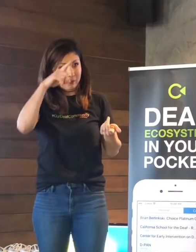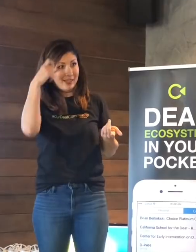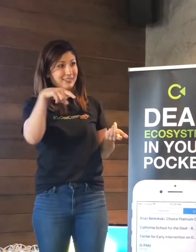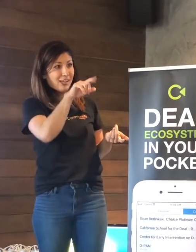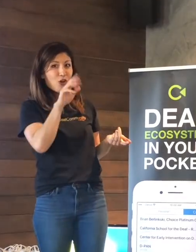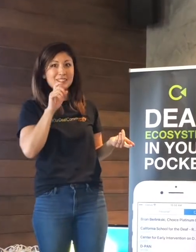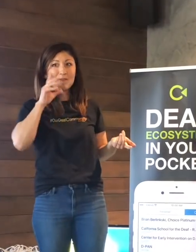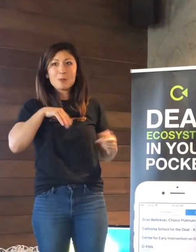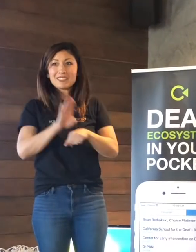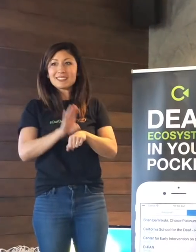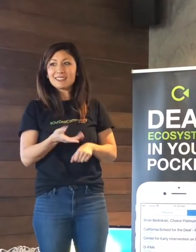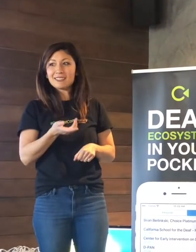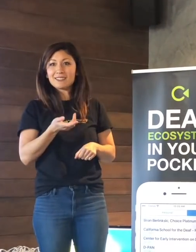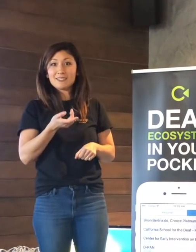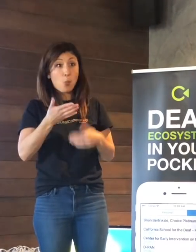because they are Deaf-owned businesses.